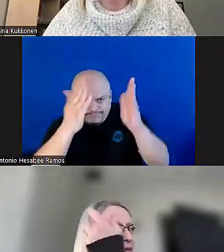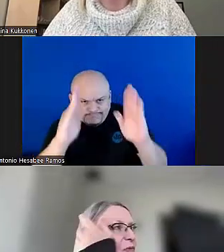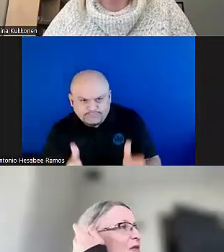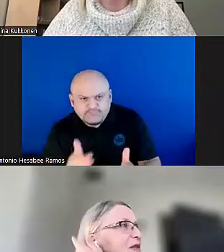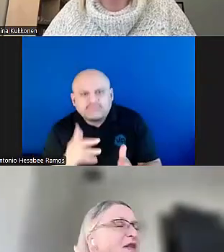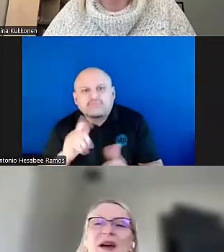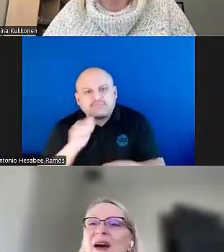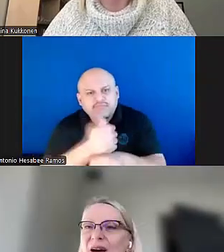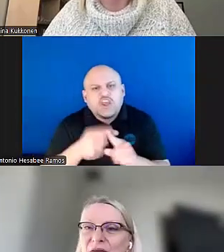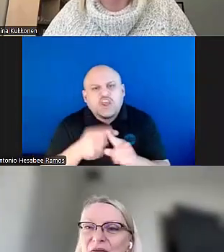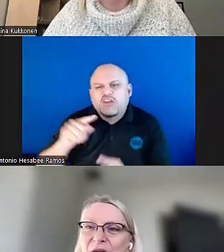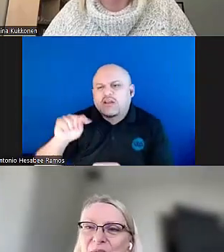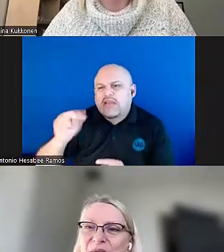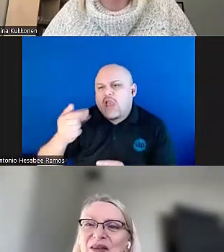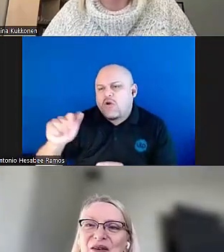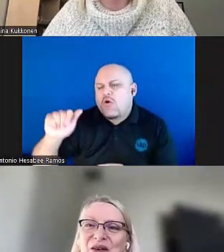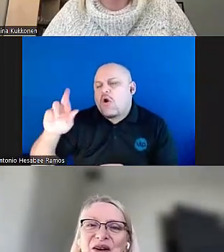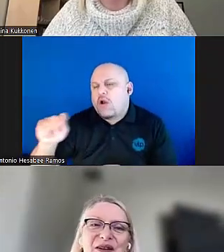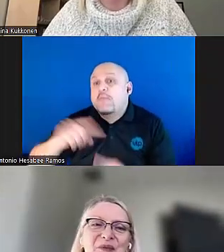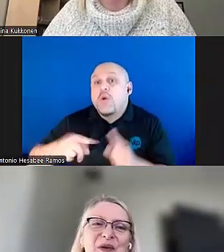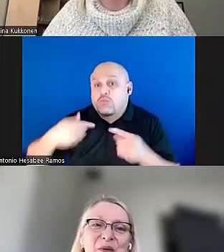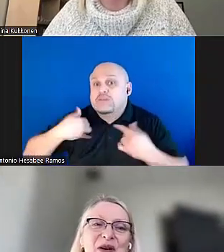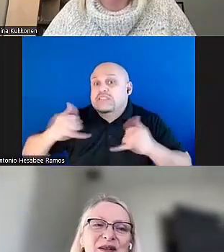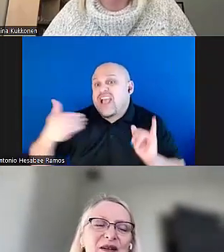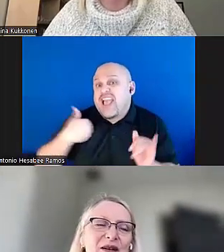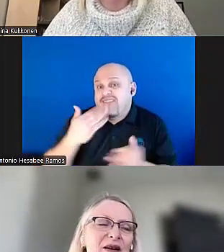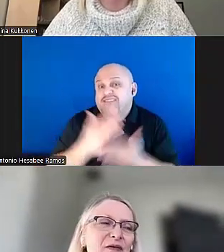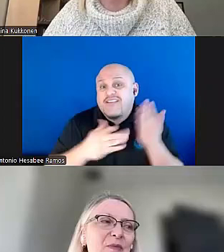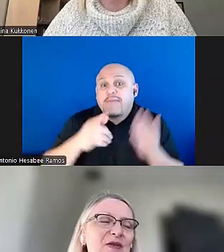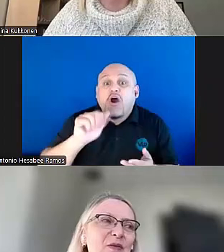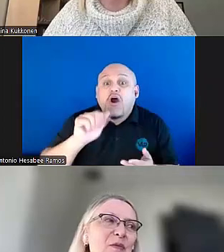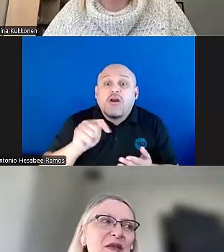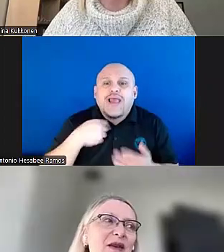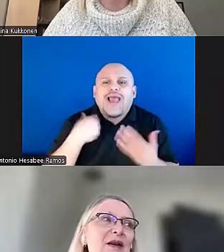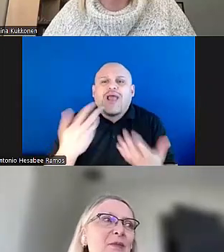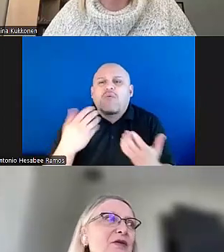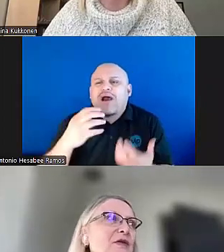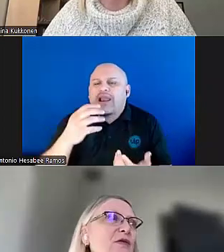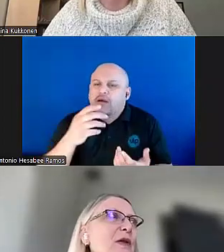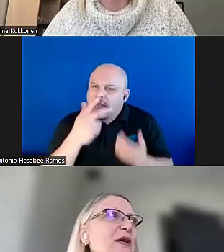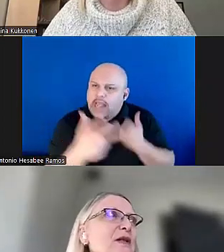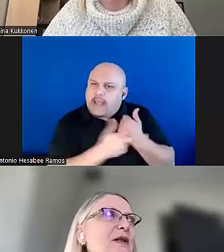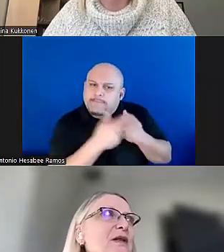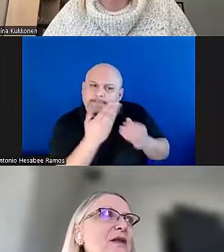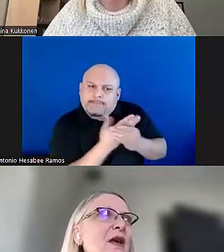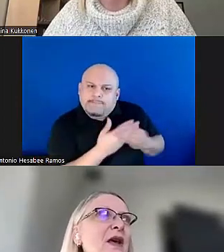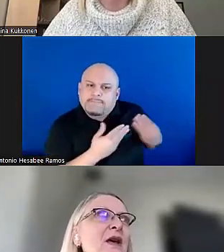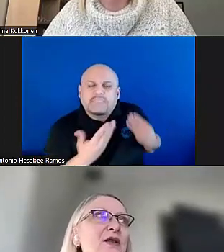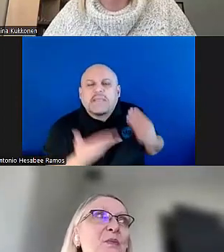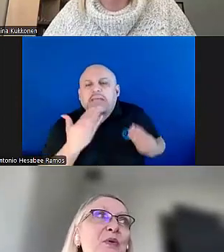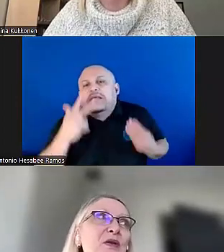and we still have them. I want to archive them, so we've been thinking about different places to put